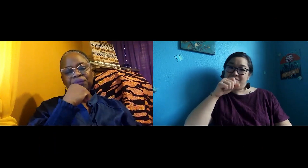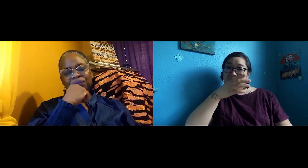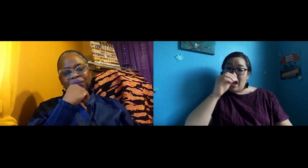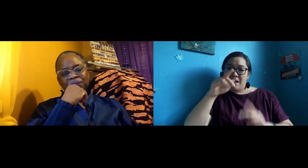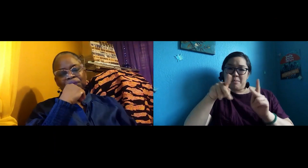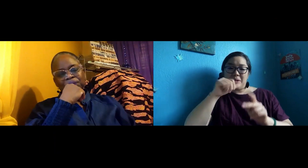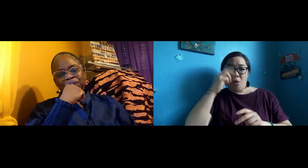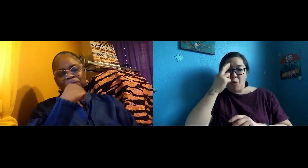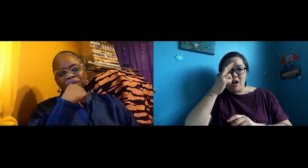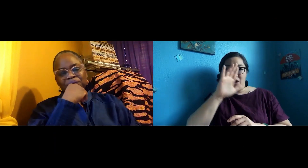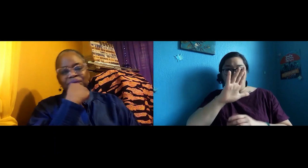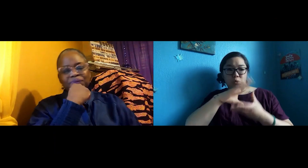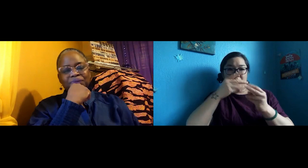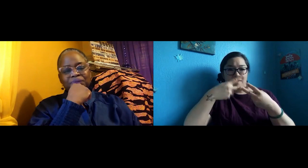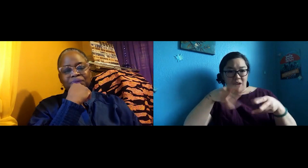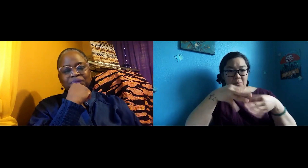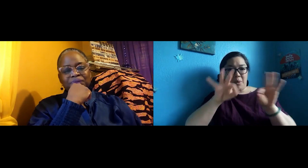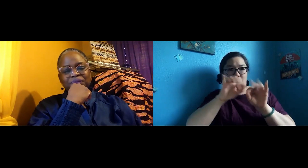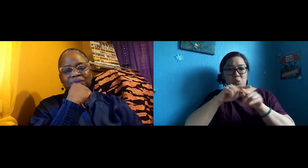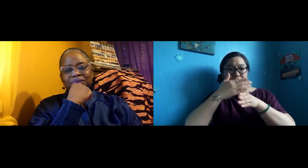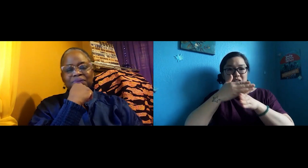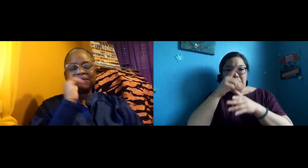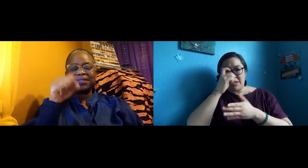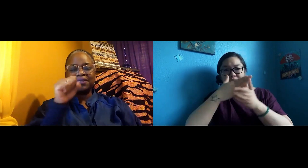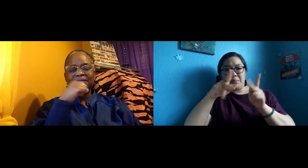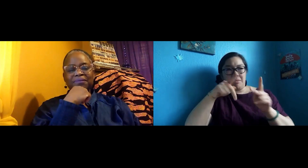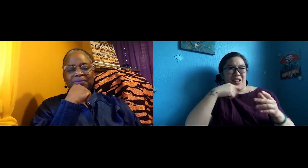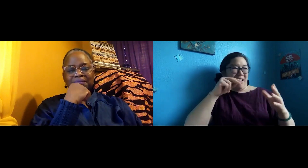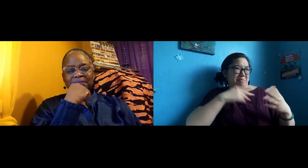Yes, and people don't realize that their stories are valuable and important to share because